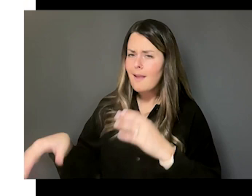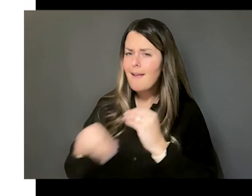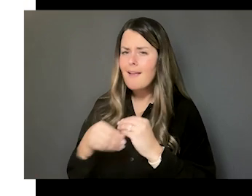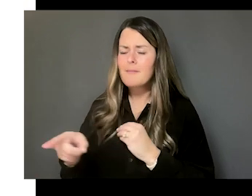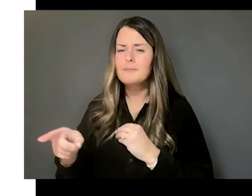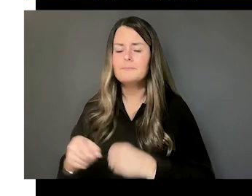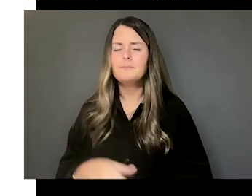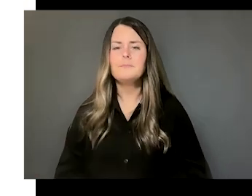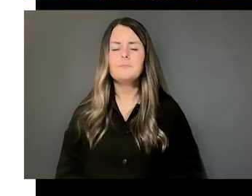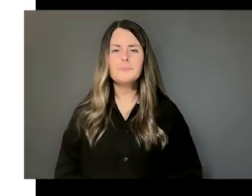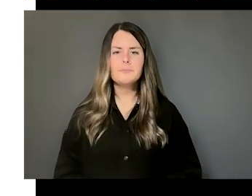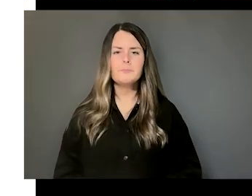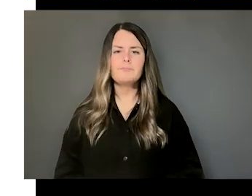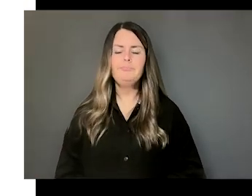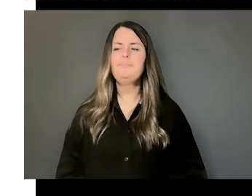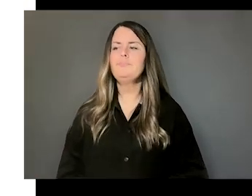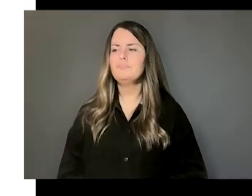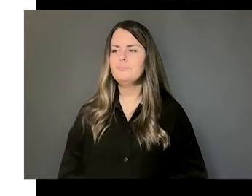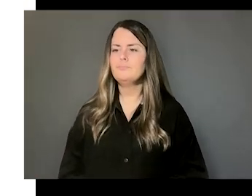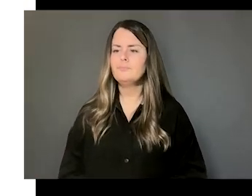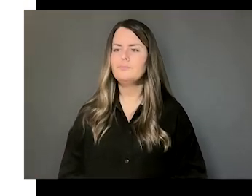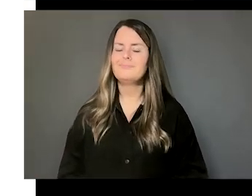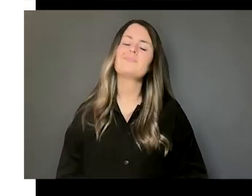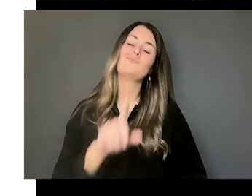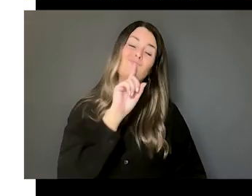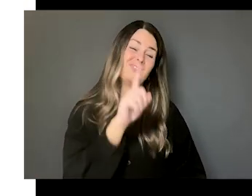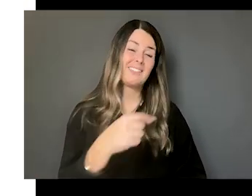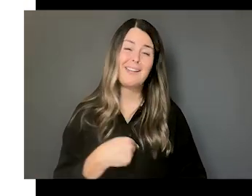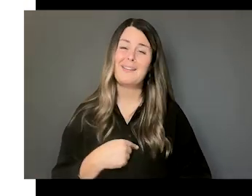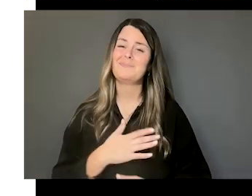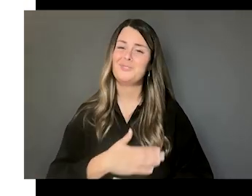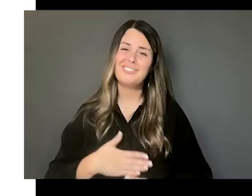So I really appreciate this opportunity to hear from other districts,